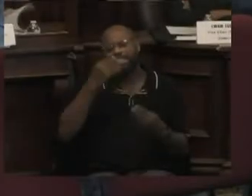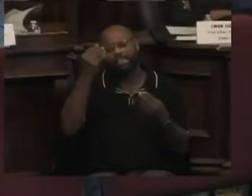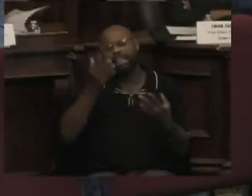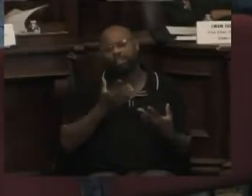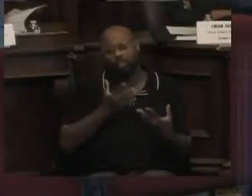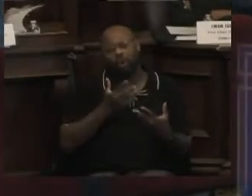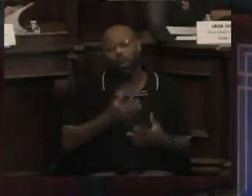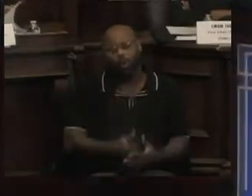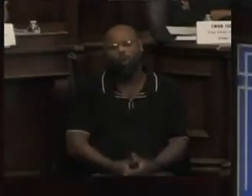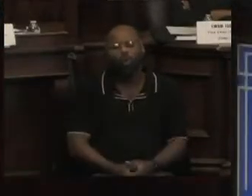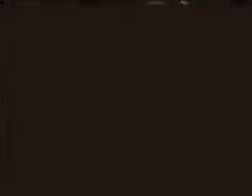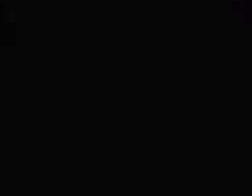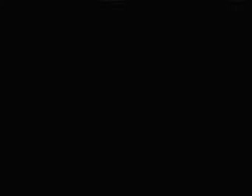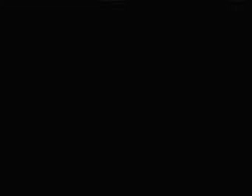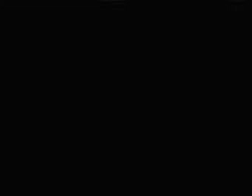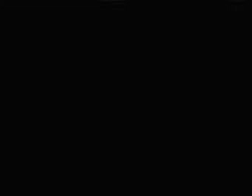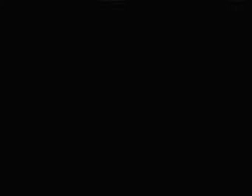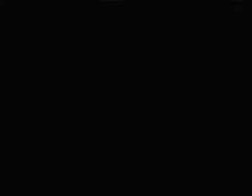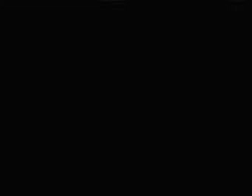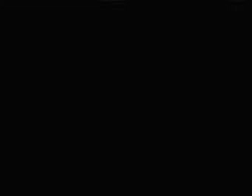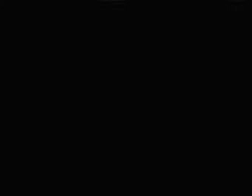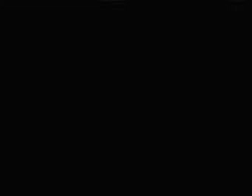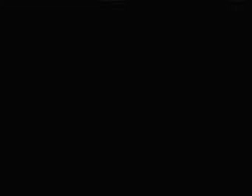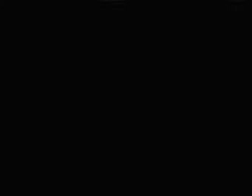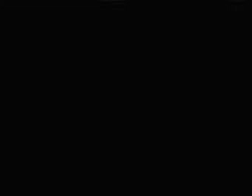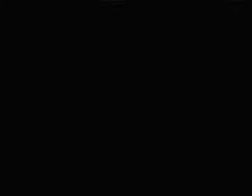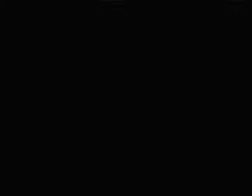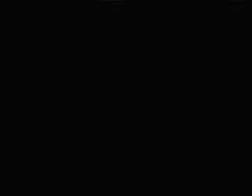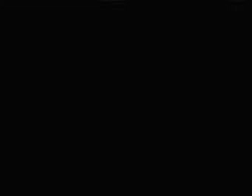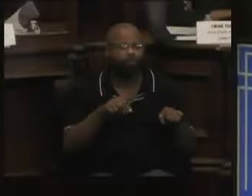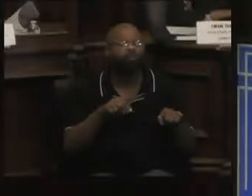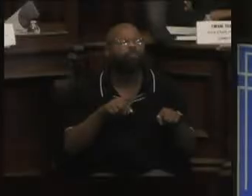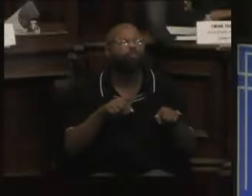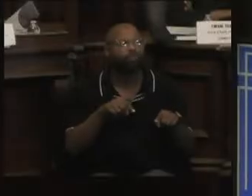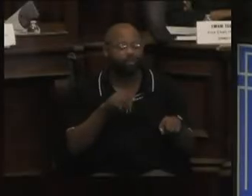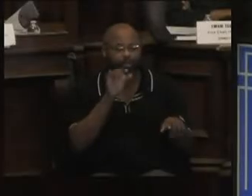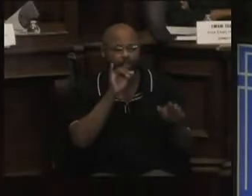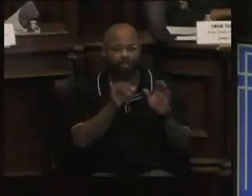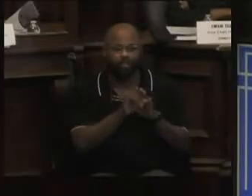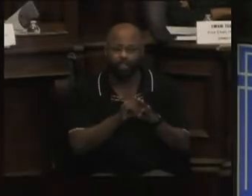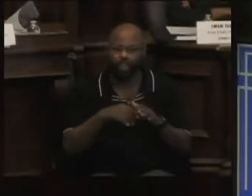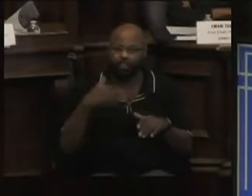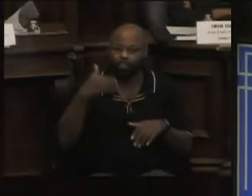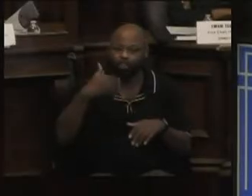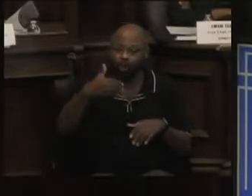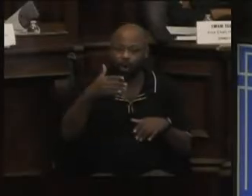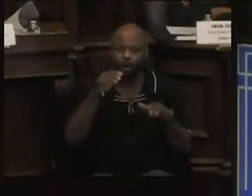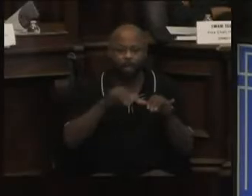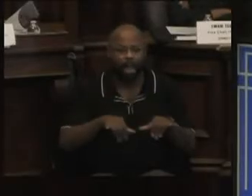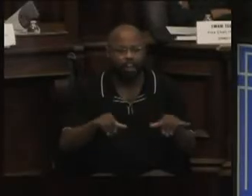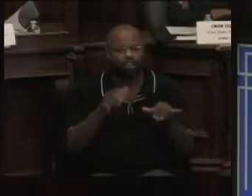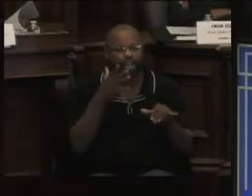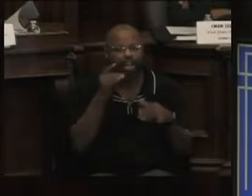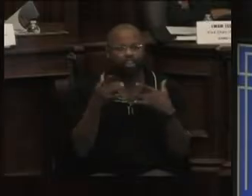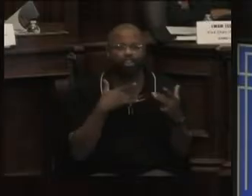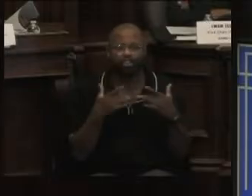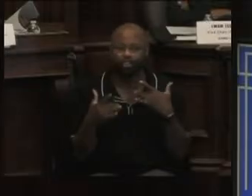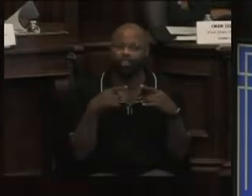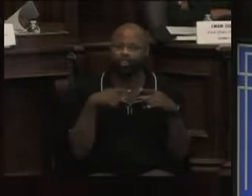correlates with something. So